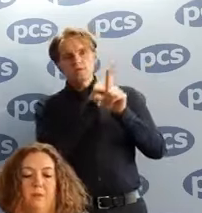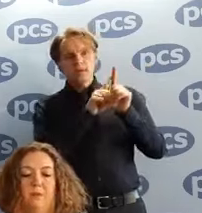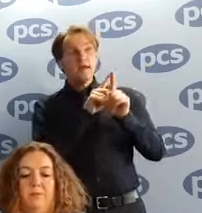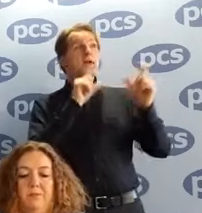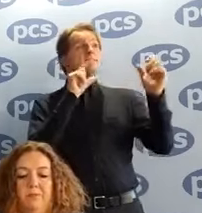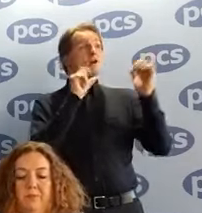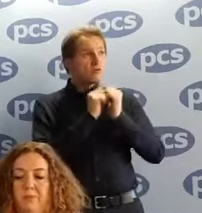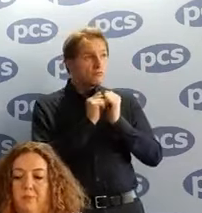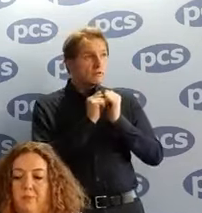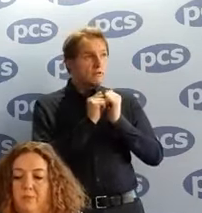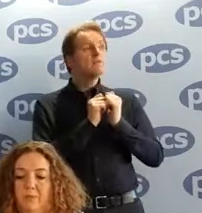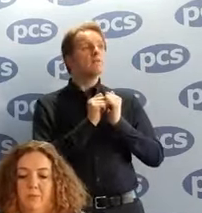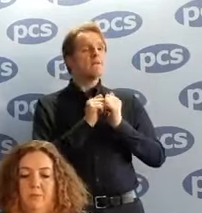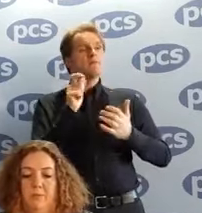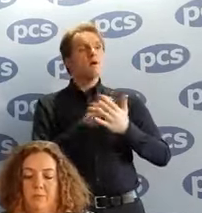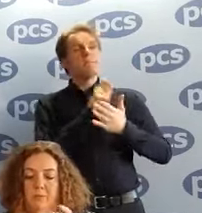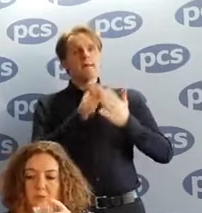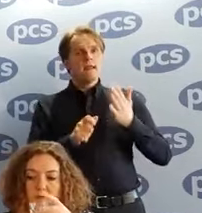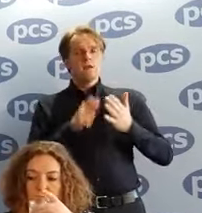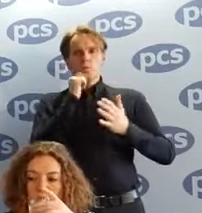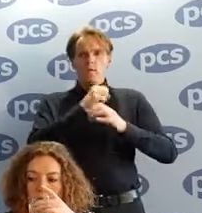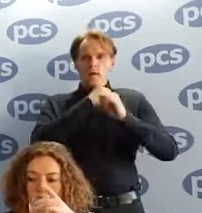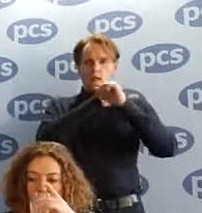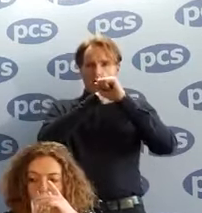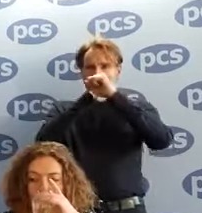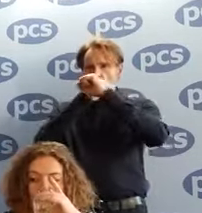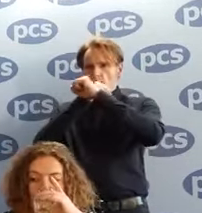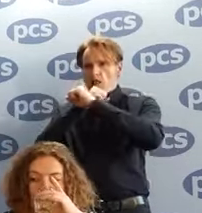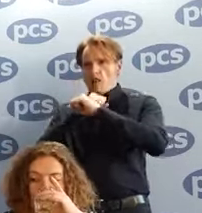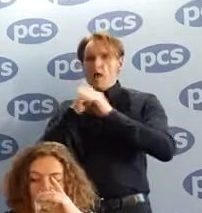there that people need to vote. Now we will be obviously putting our case in